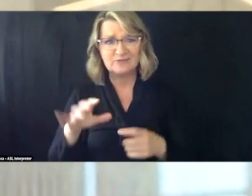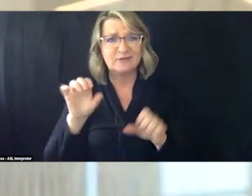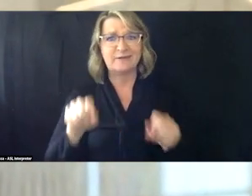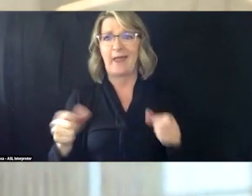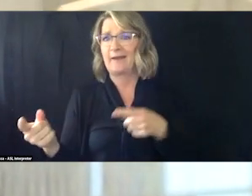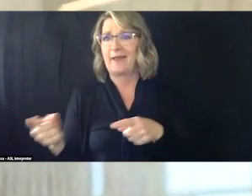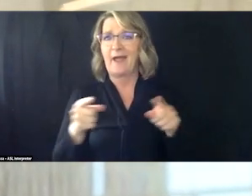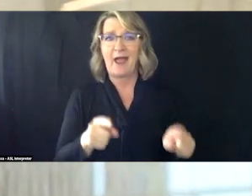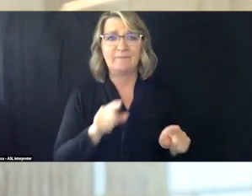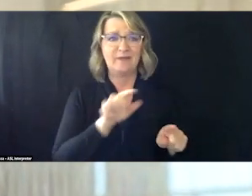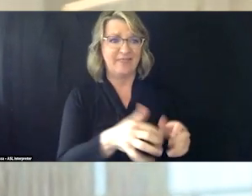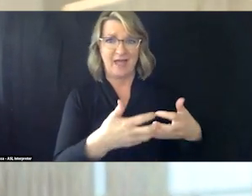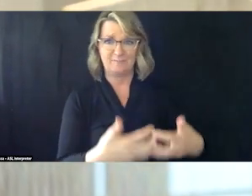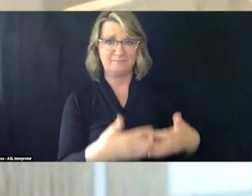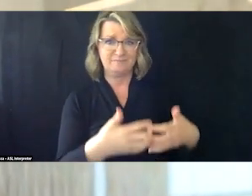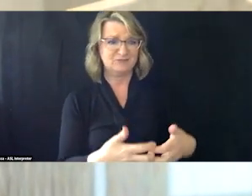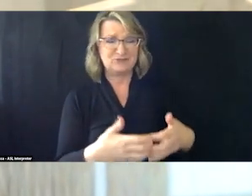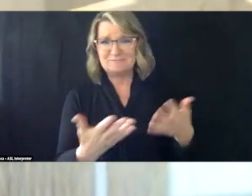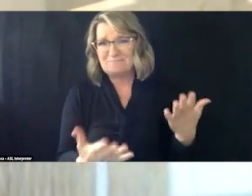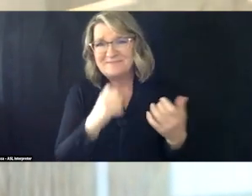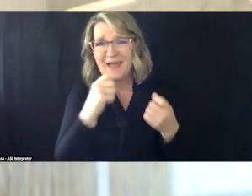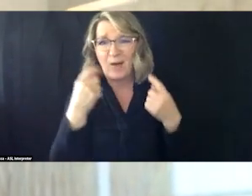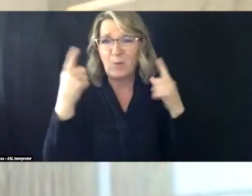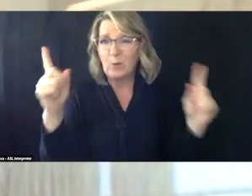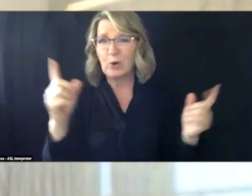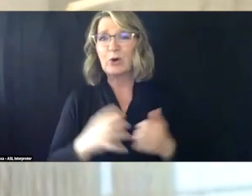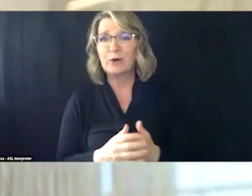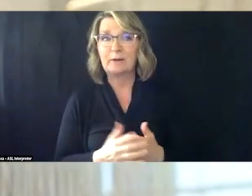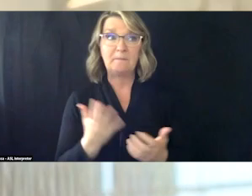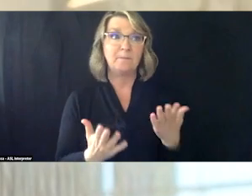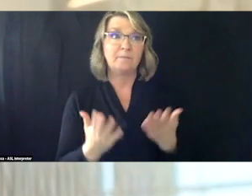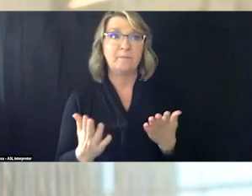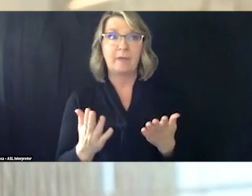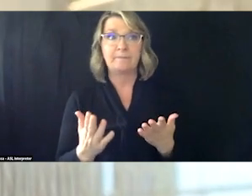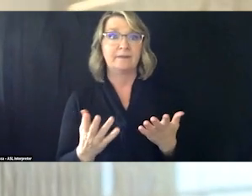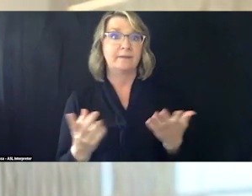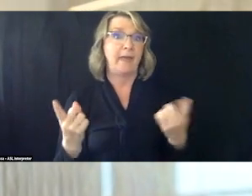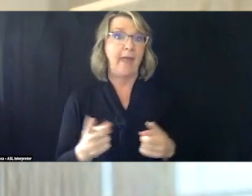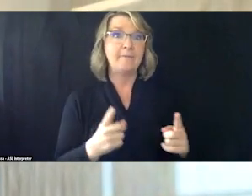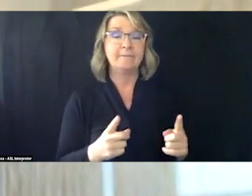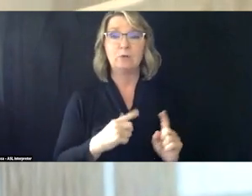that there can't be situations when these on-site tabulators may not work there could be a situation